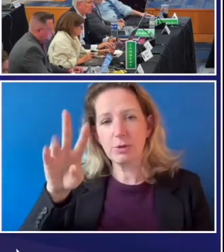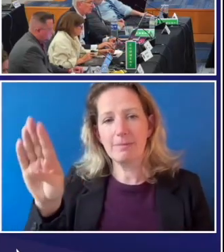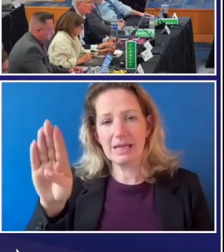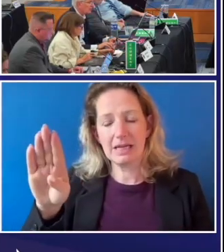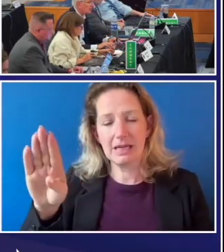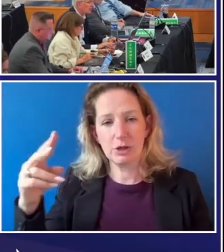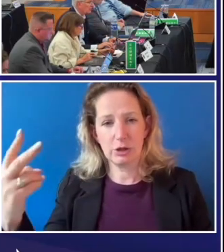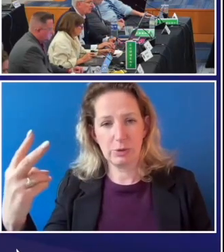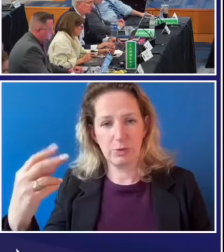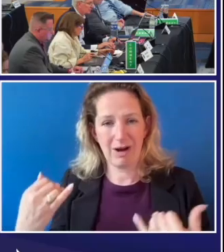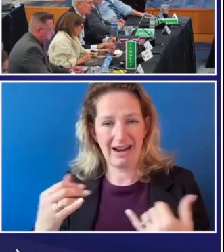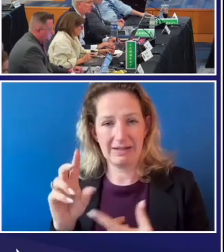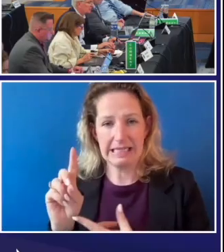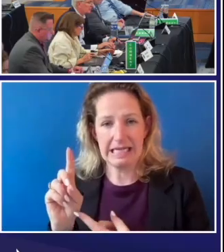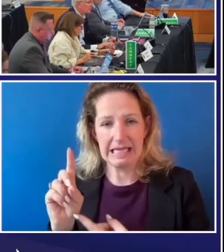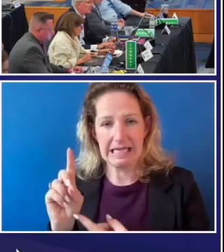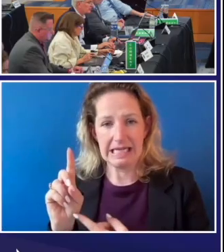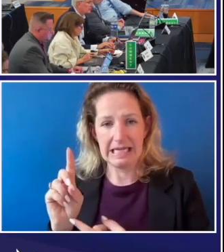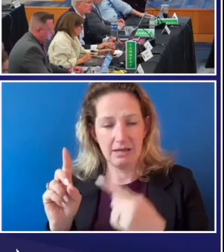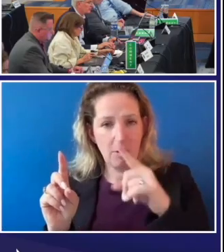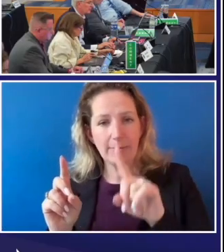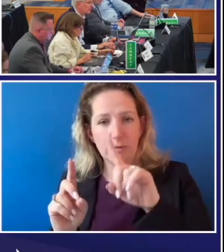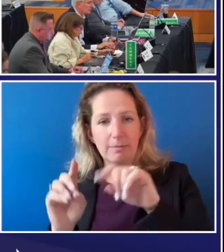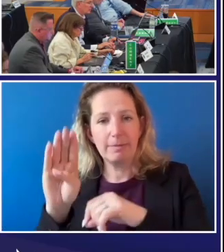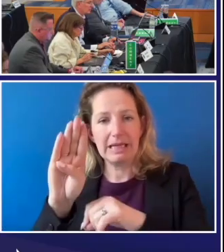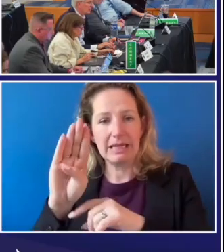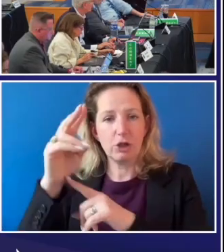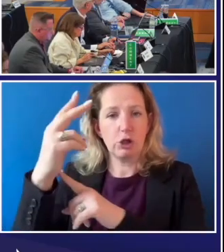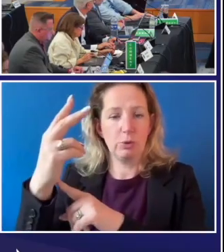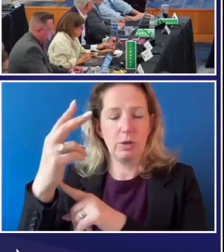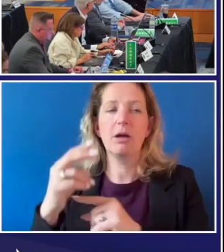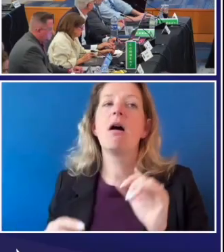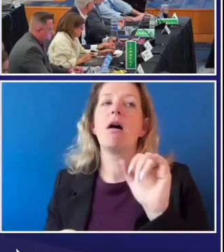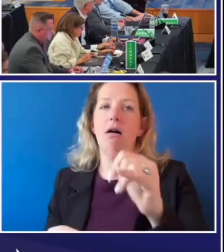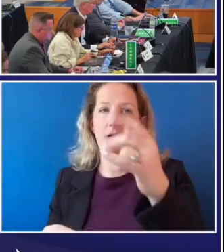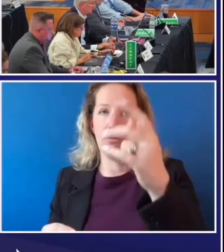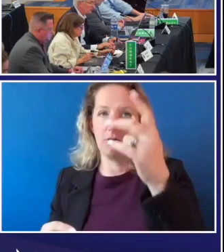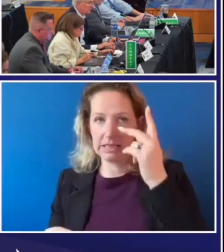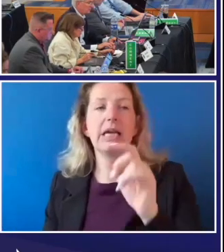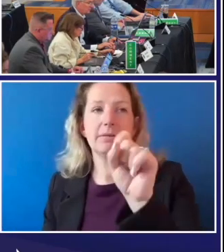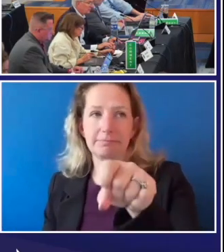So, Nicole, if you can go up to B2. Oh, I see it. You'll see at the beginning within 90 days.